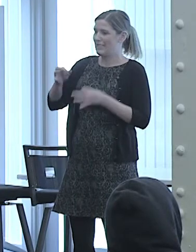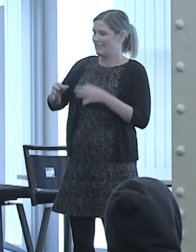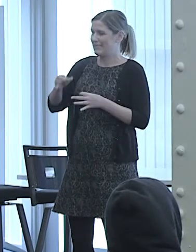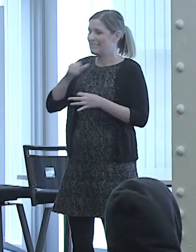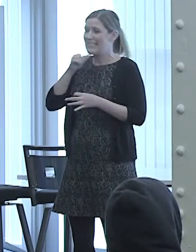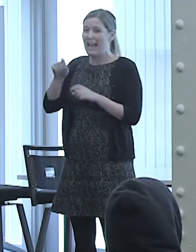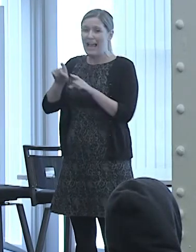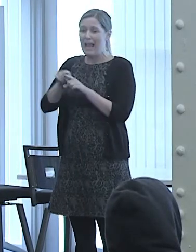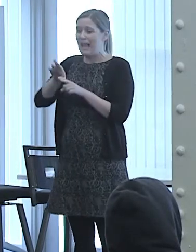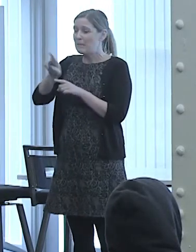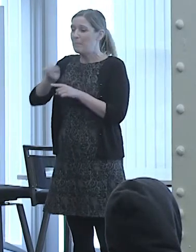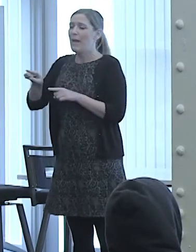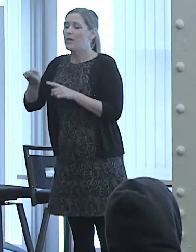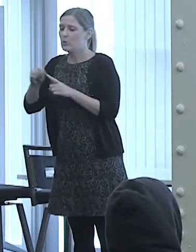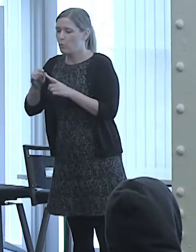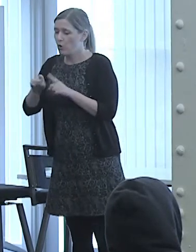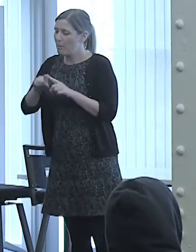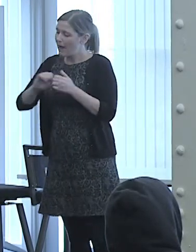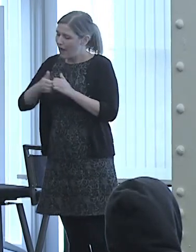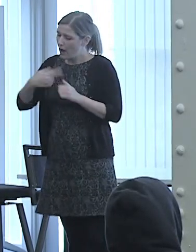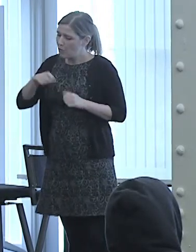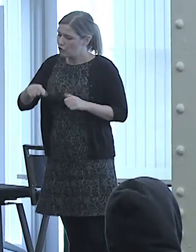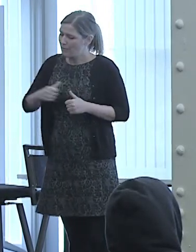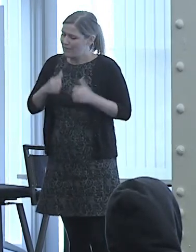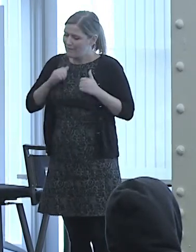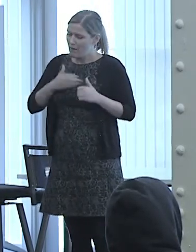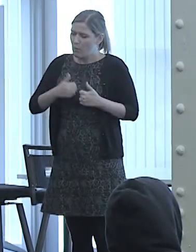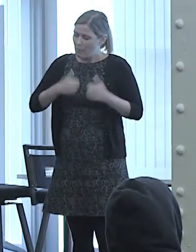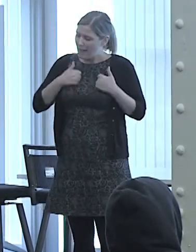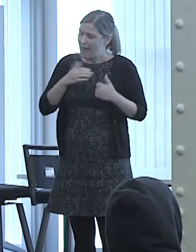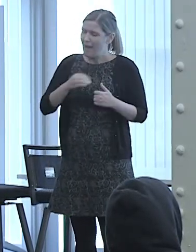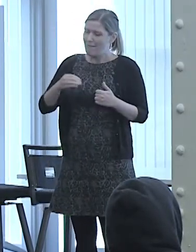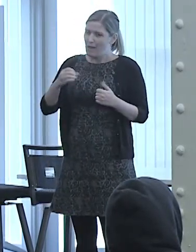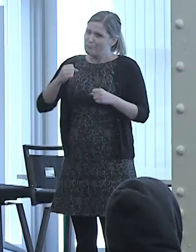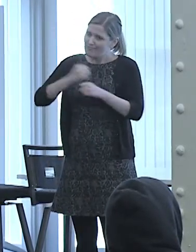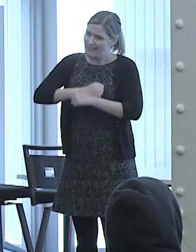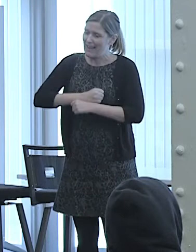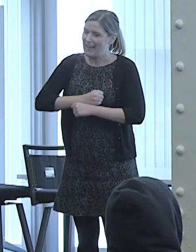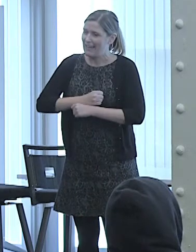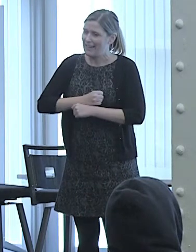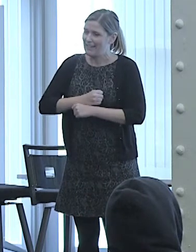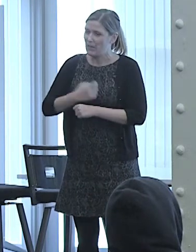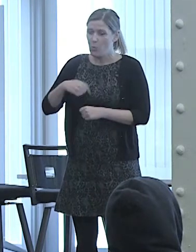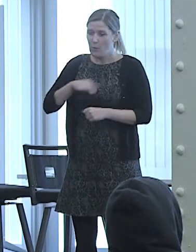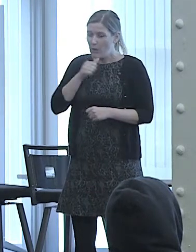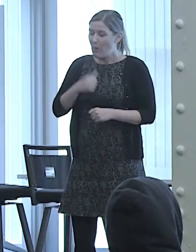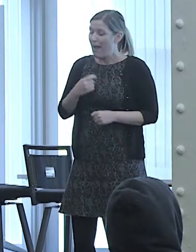But as how we ought to live our lives and do our activism. We don't inhabit single issue lives,